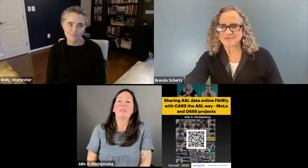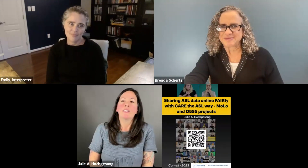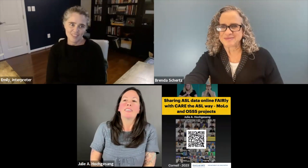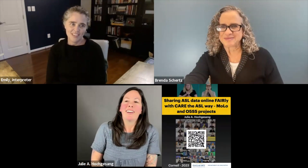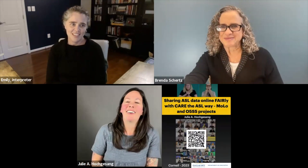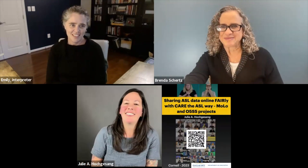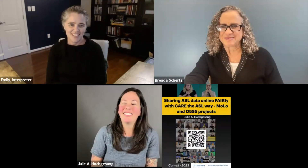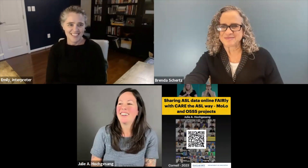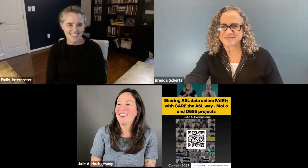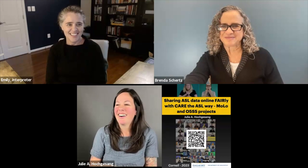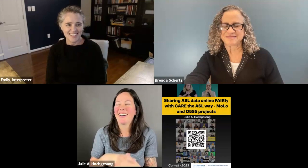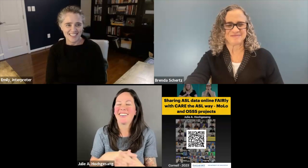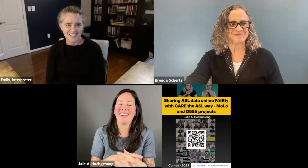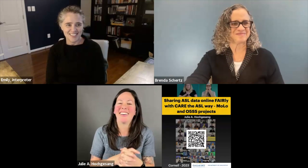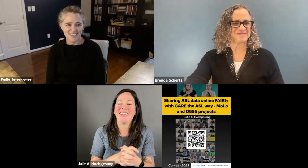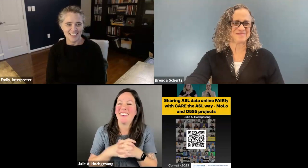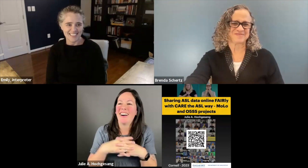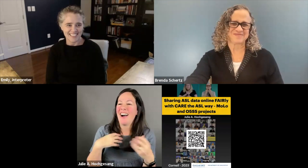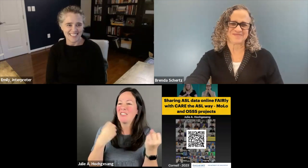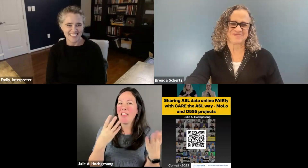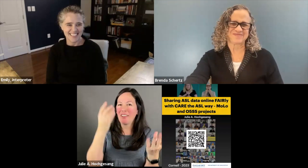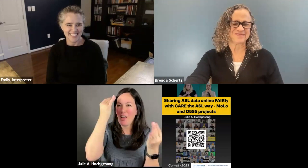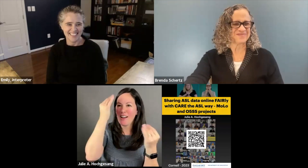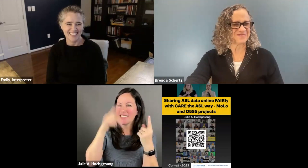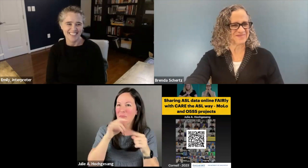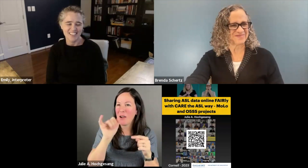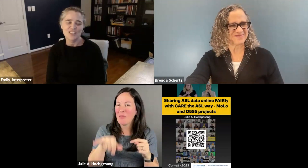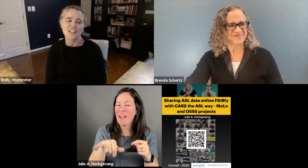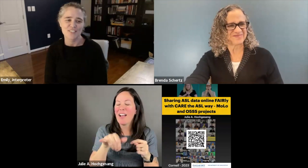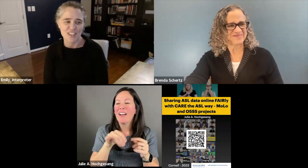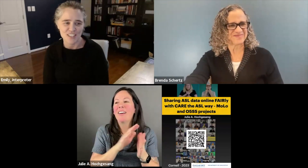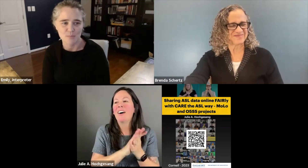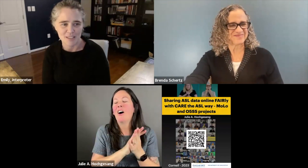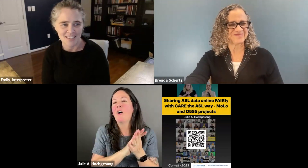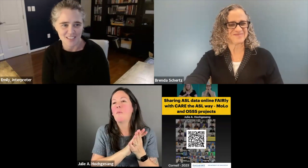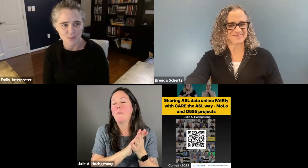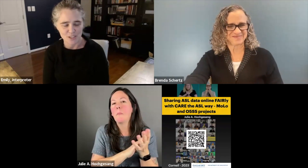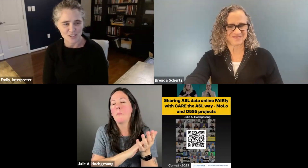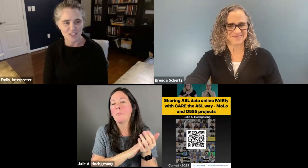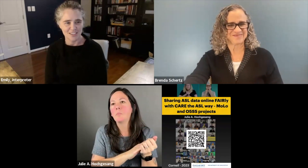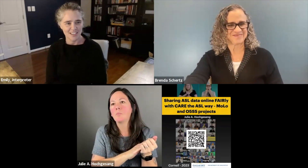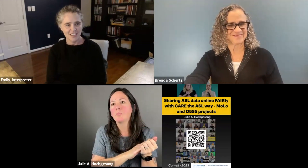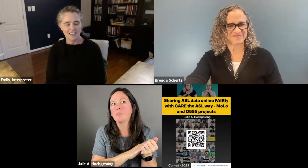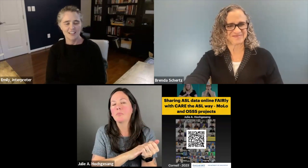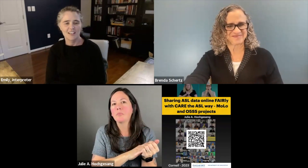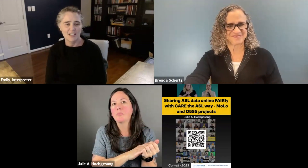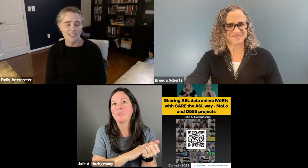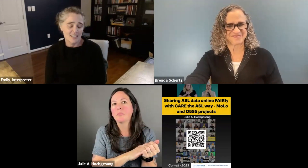are ah all right I have a lot of thoughts about this question this